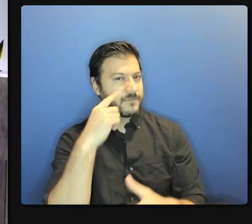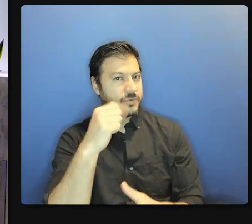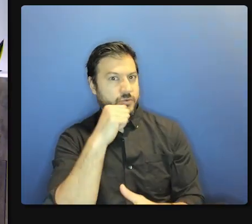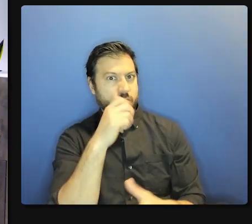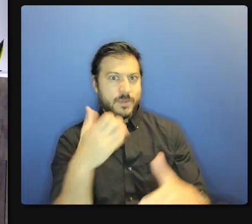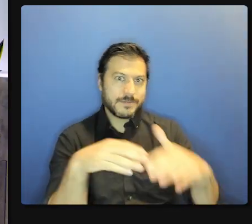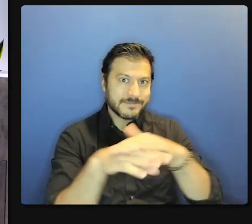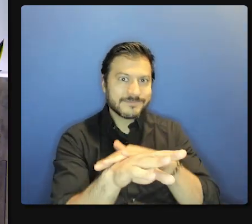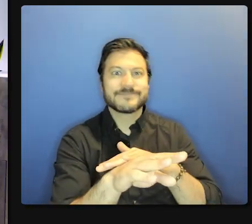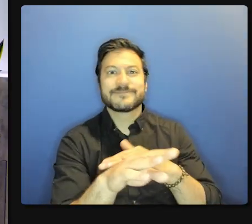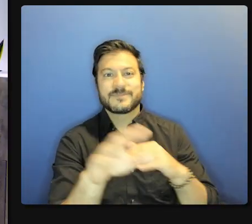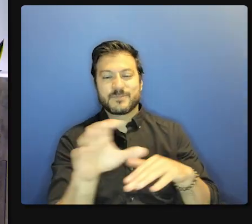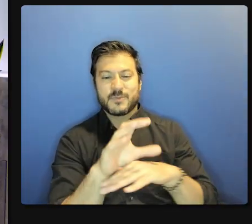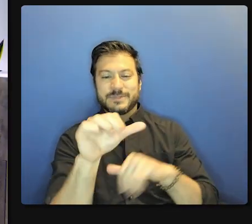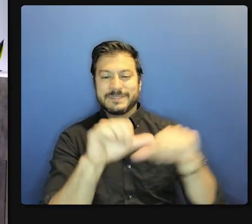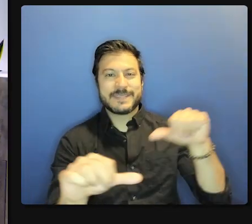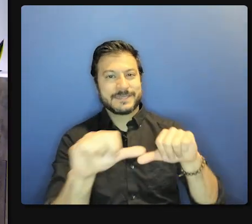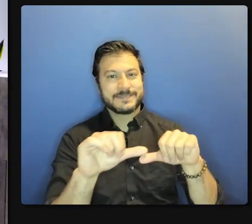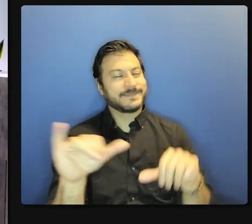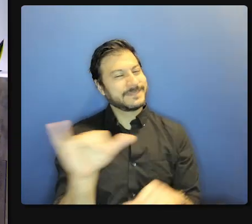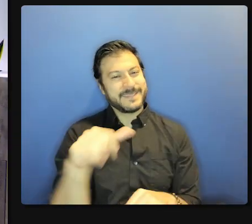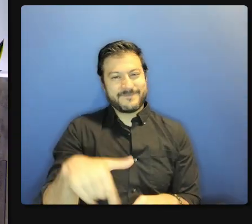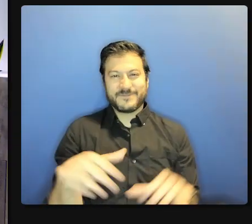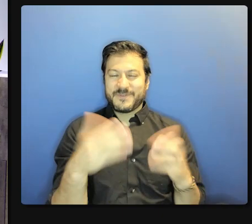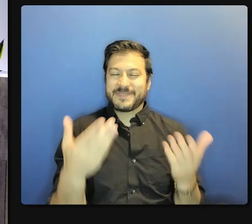That's what we're trying to do in the gaming industry.